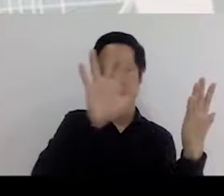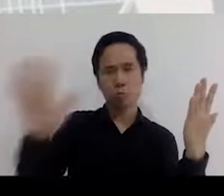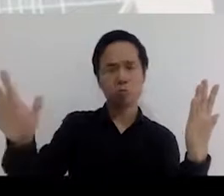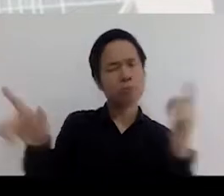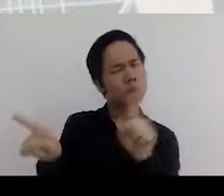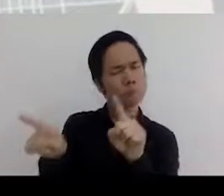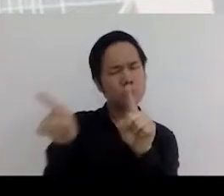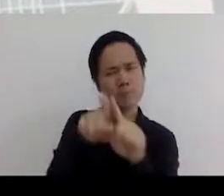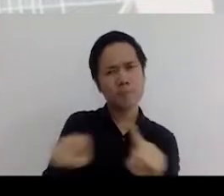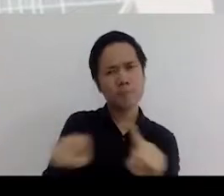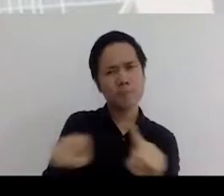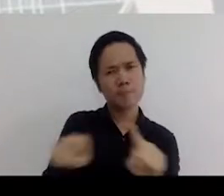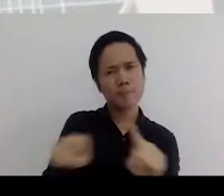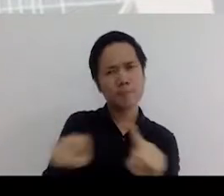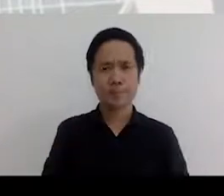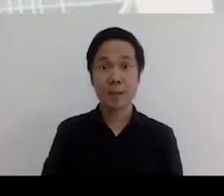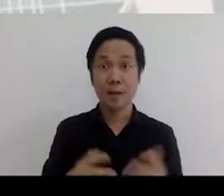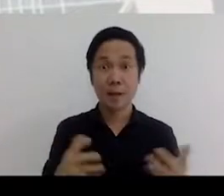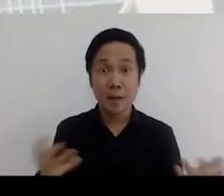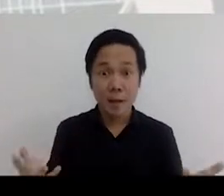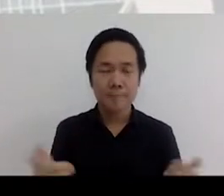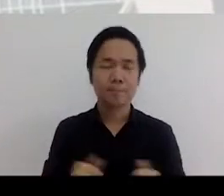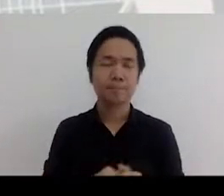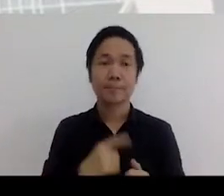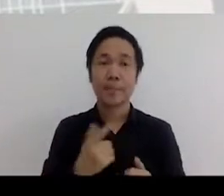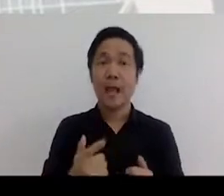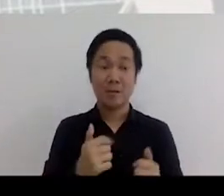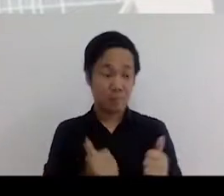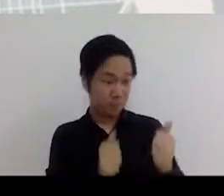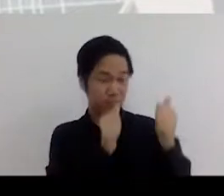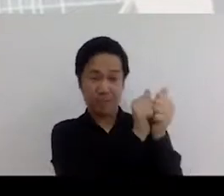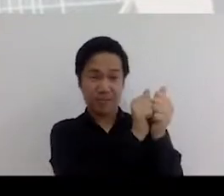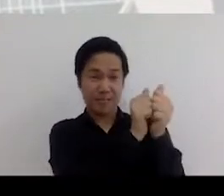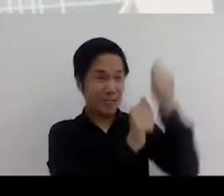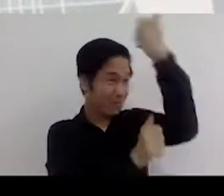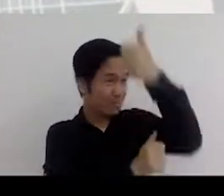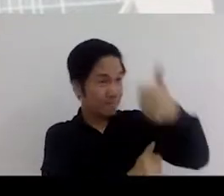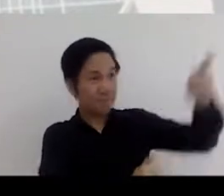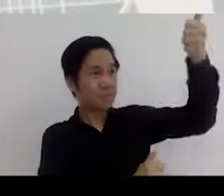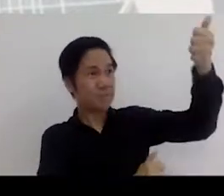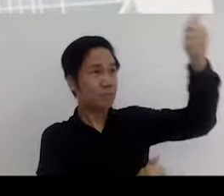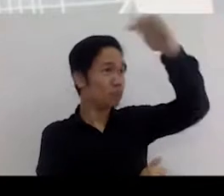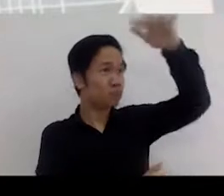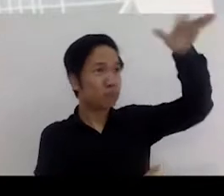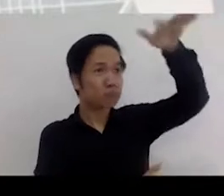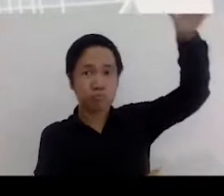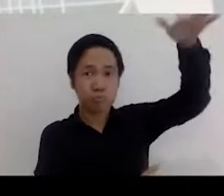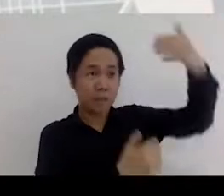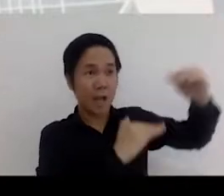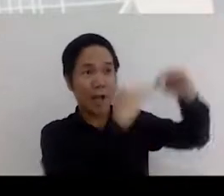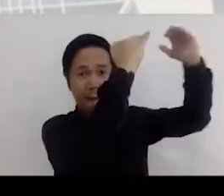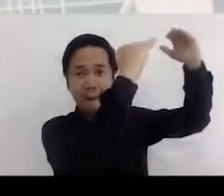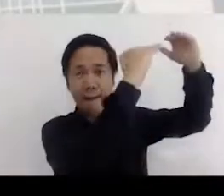because as many speakers have said, yes this is a crisis but many of the things that we are doing now were needed anyway and will be needed